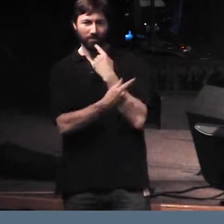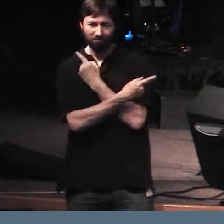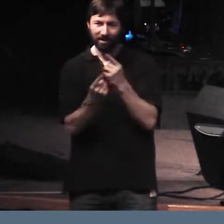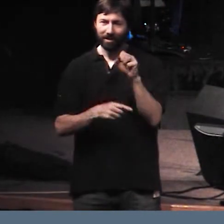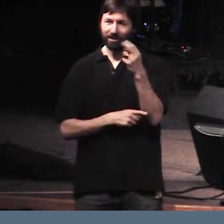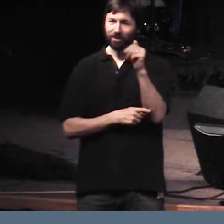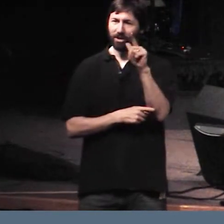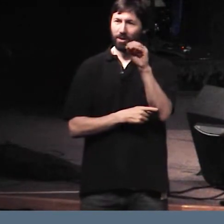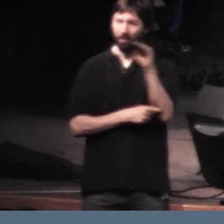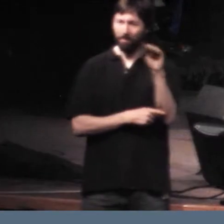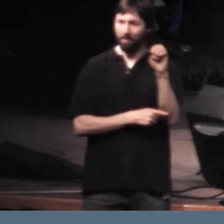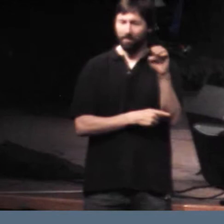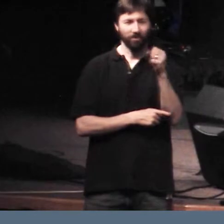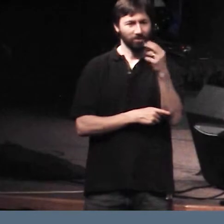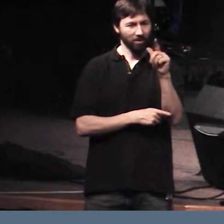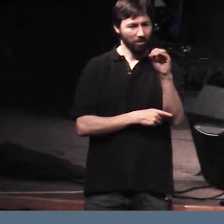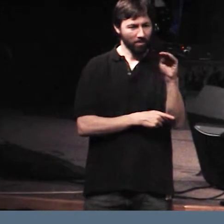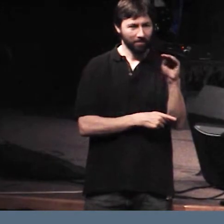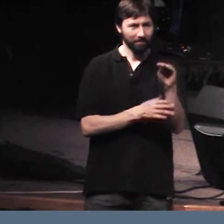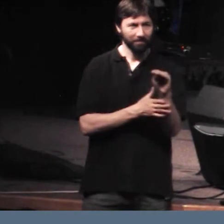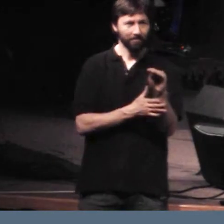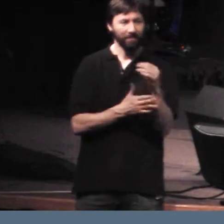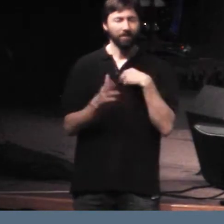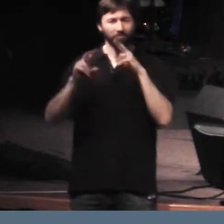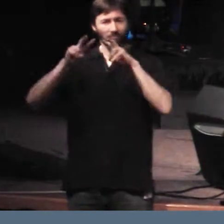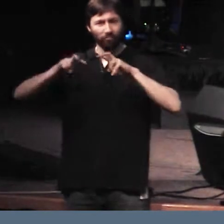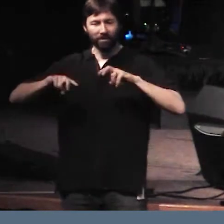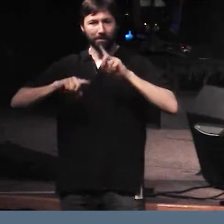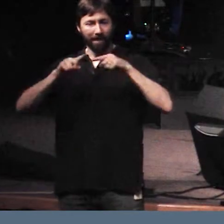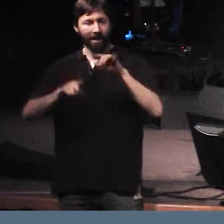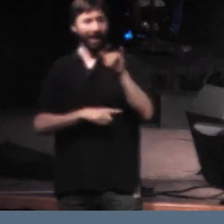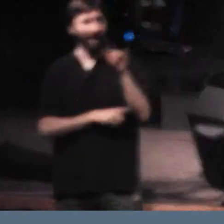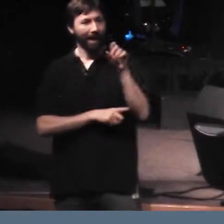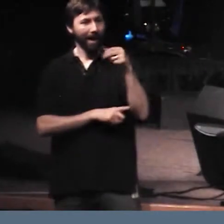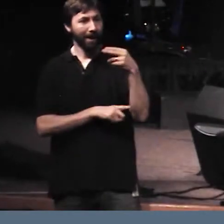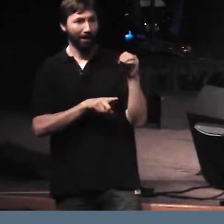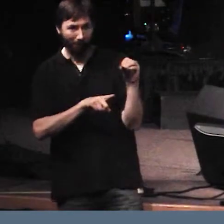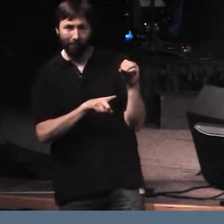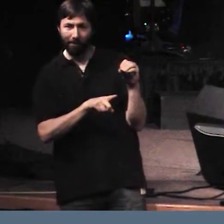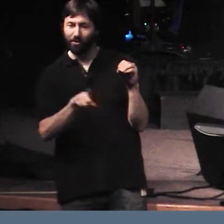to each other I did a little research about Idaho and I found maybe you have a different saying here